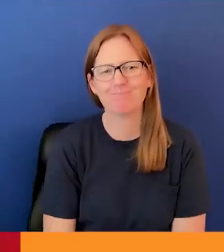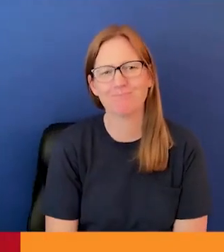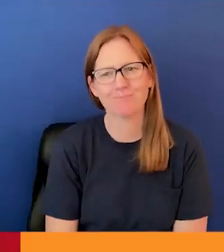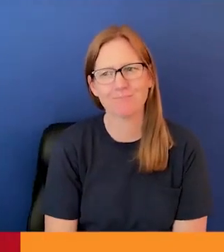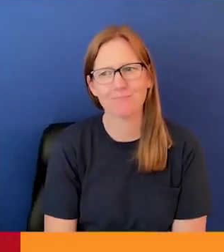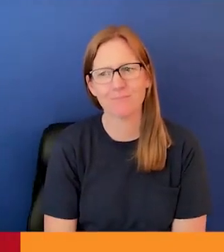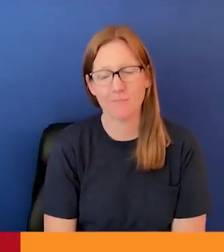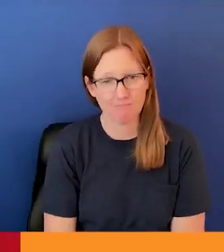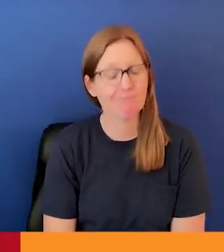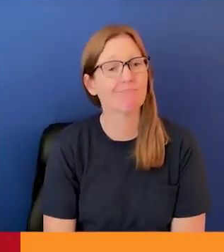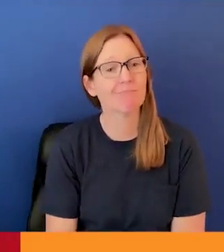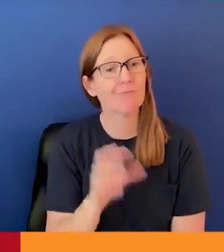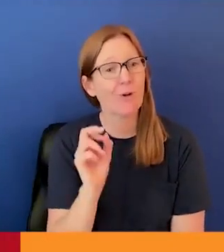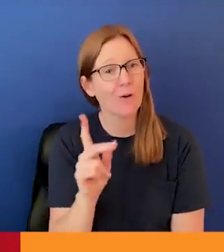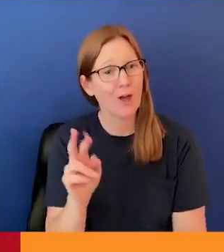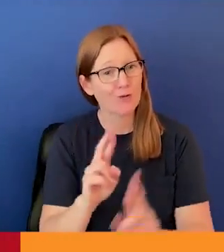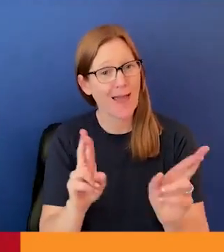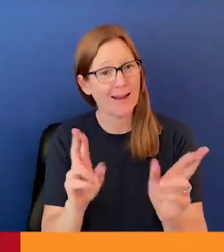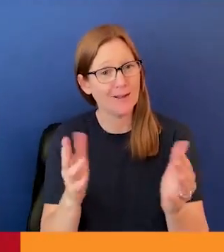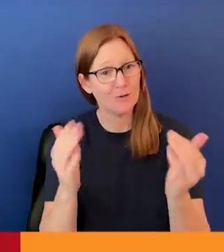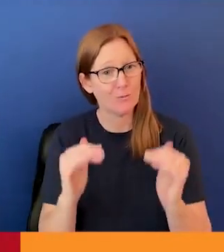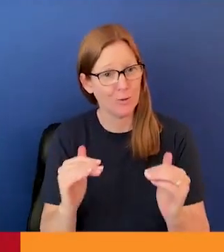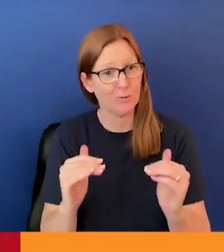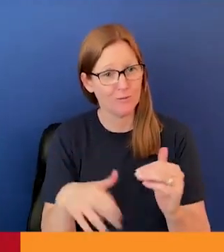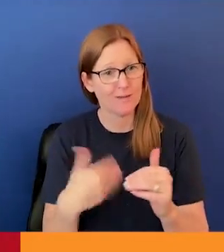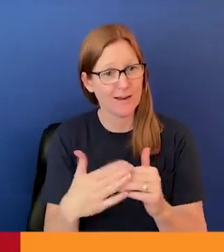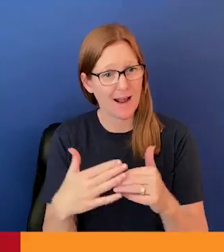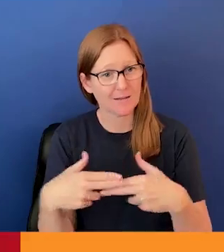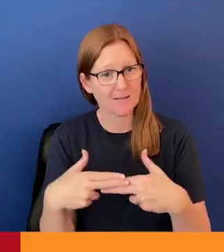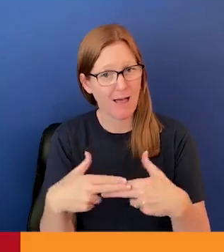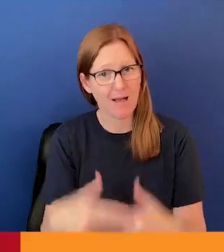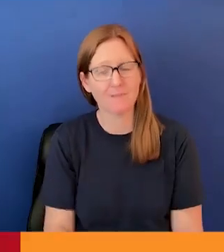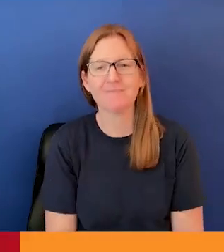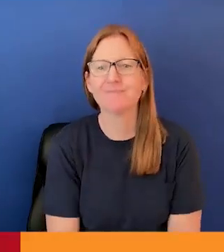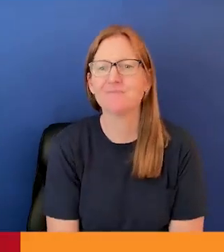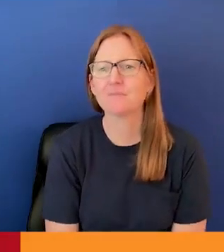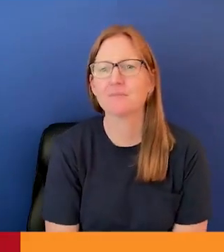[Jennifer Johnson]: Okay. I think we're ready to move on to the next slide.